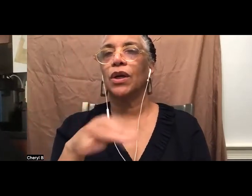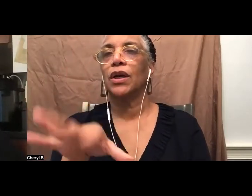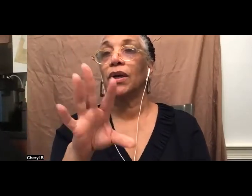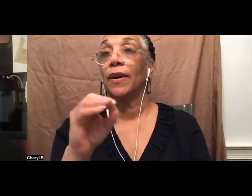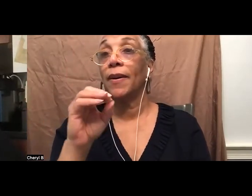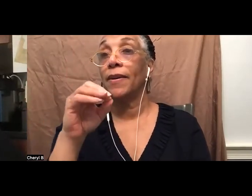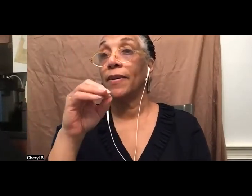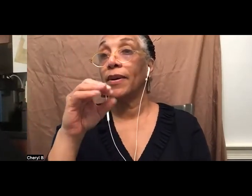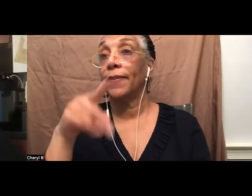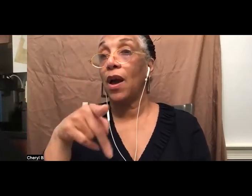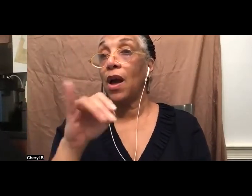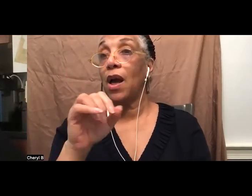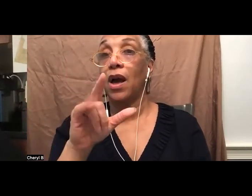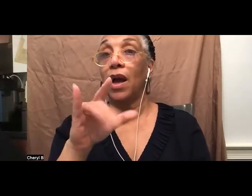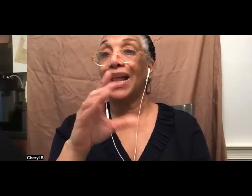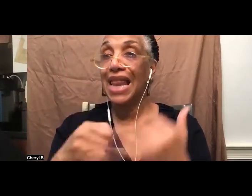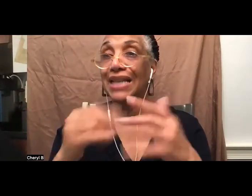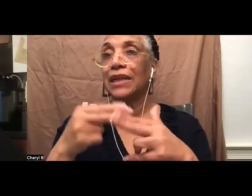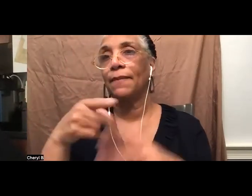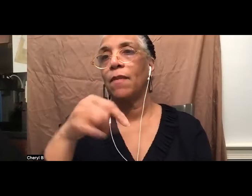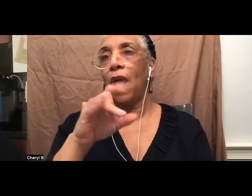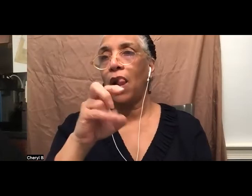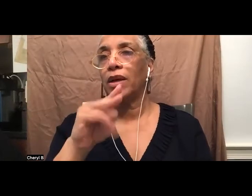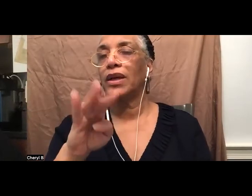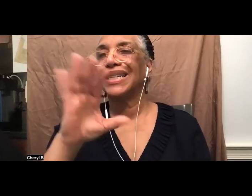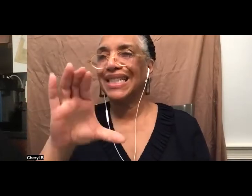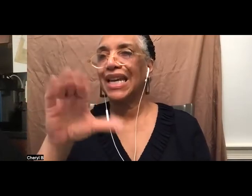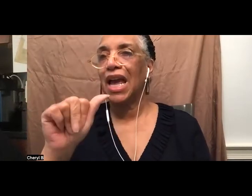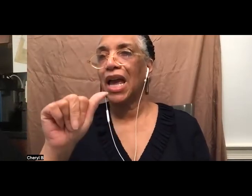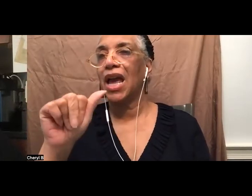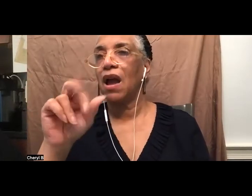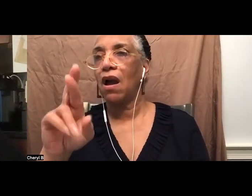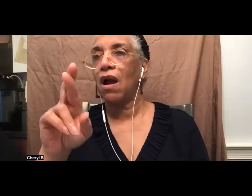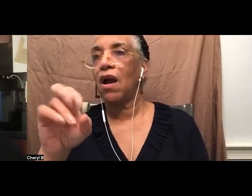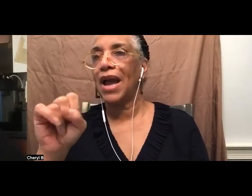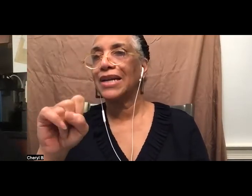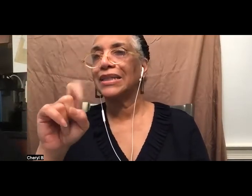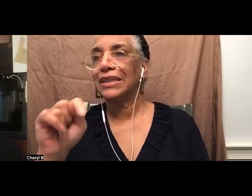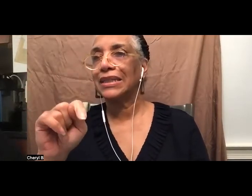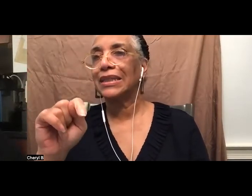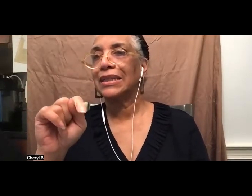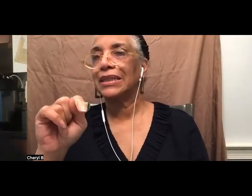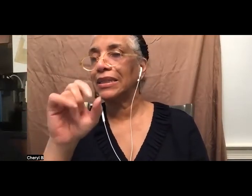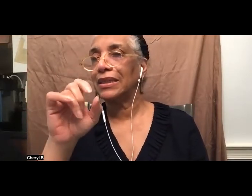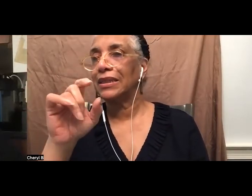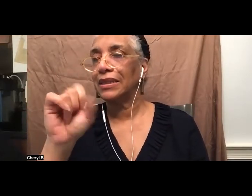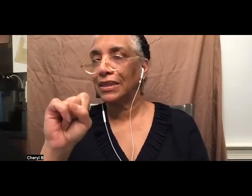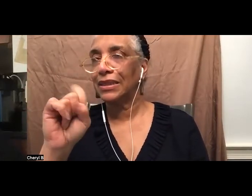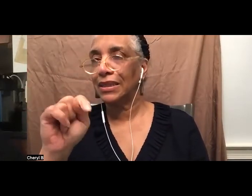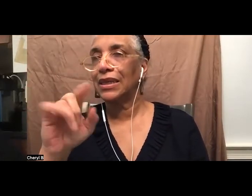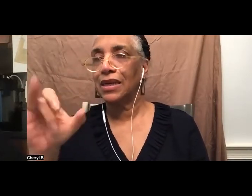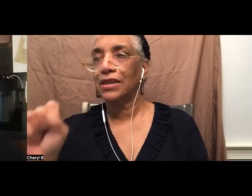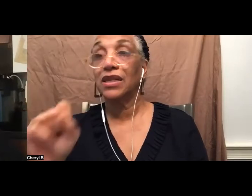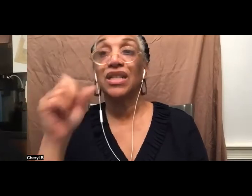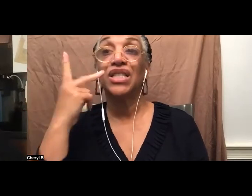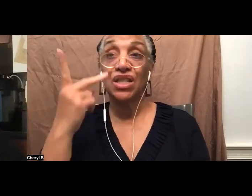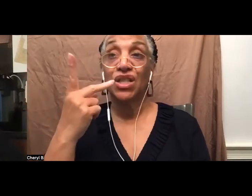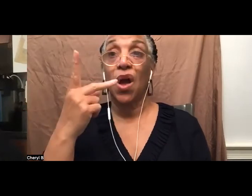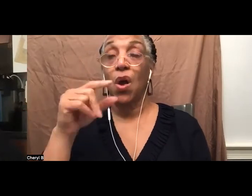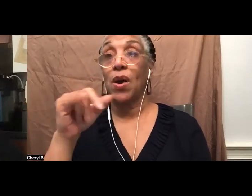said in a news article interview that this was a